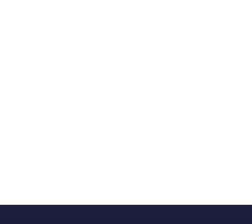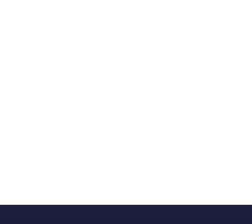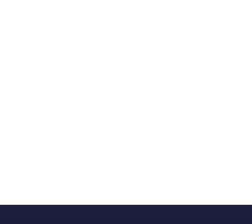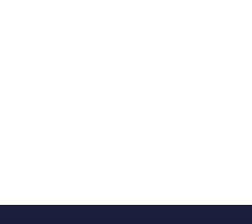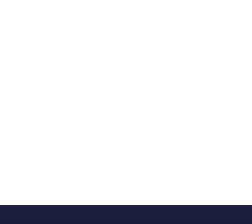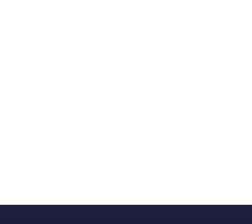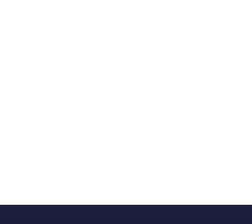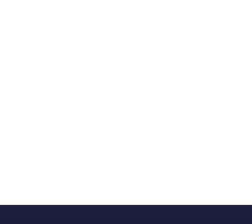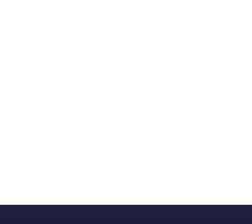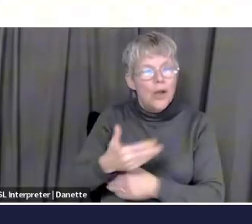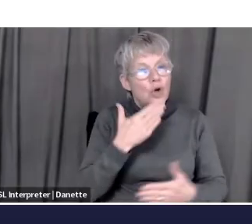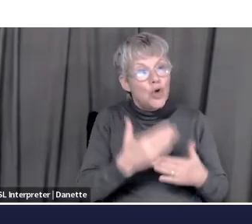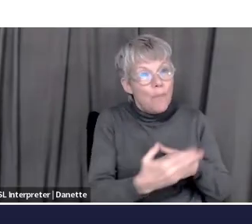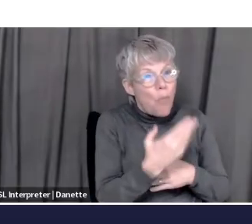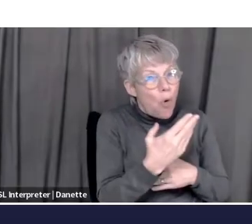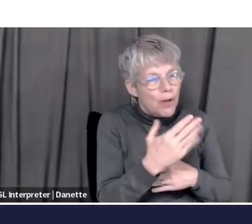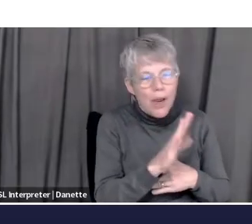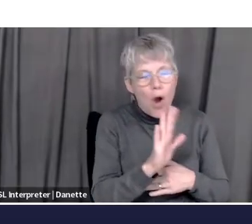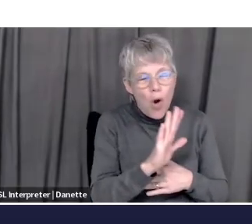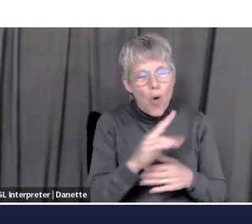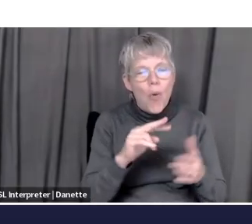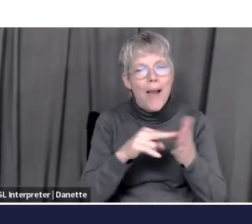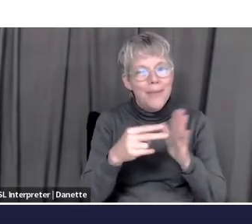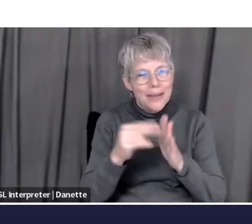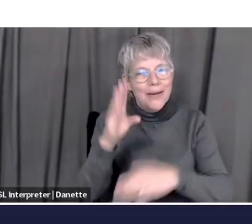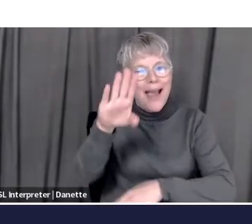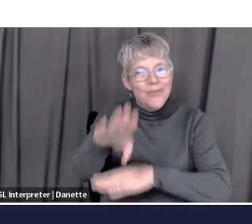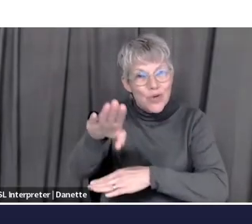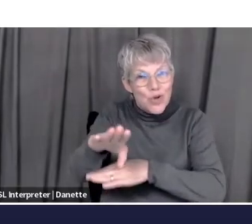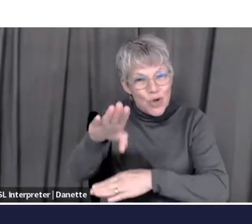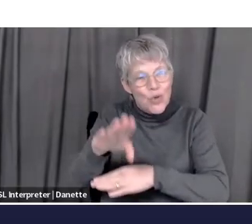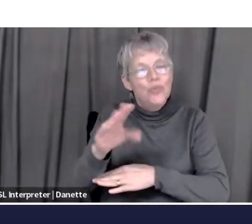Good morning, everyone. Well, afternoon actually. It is now 12:00.